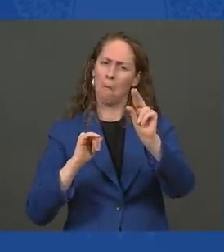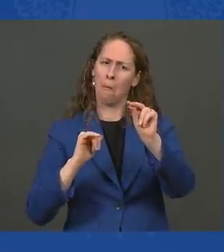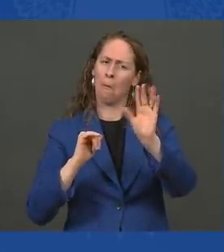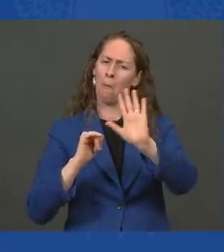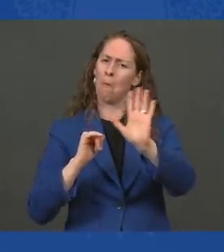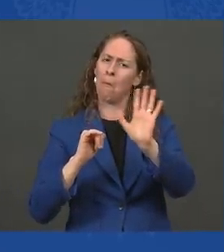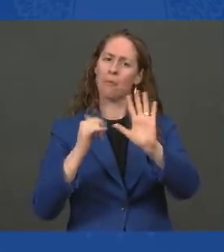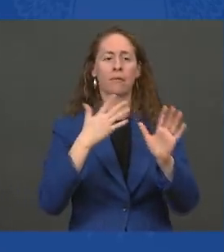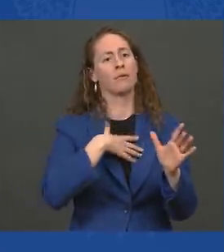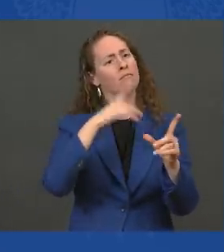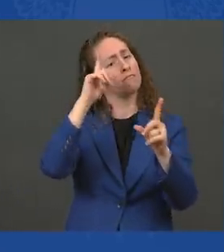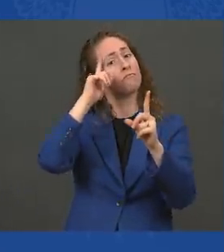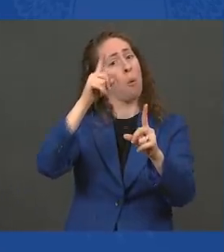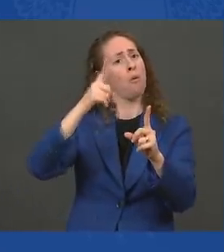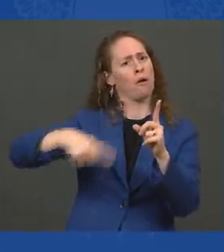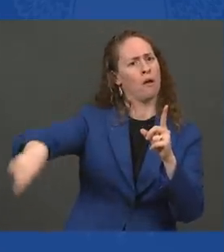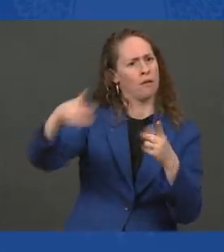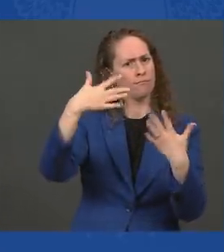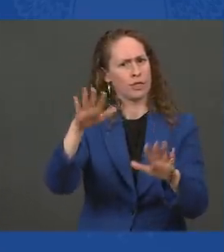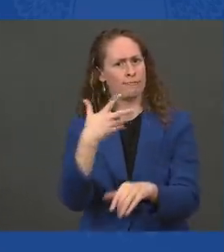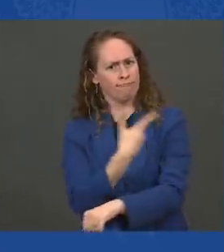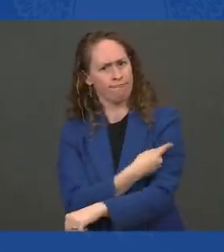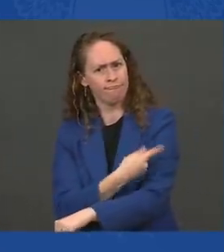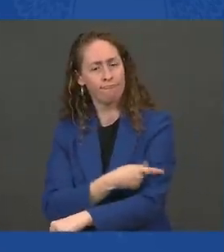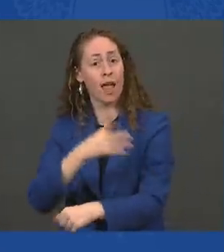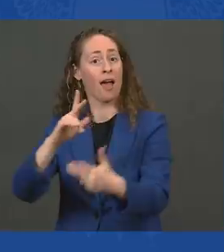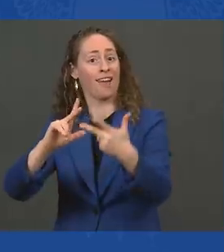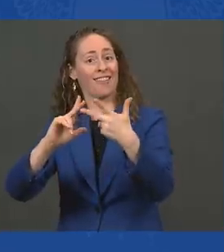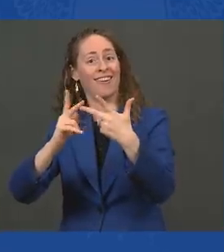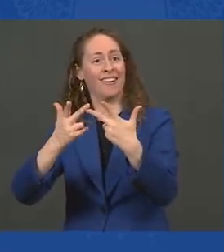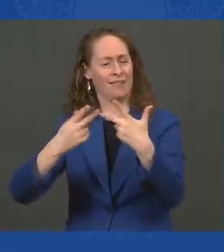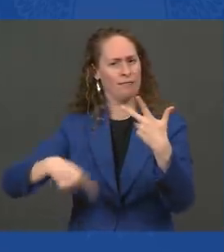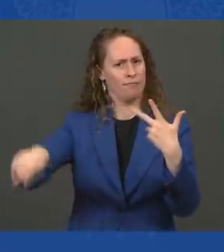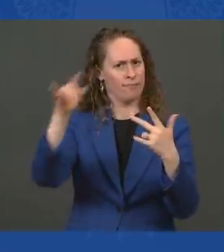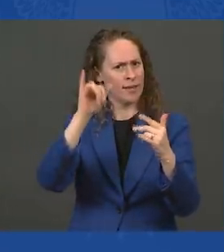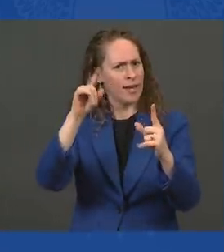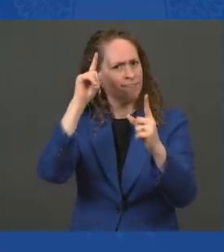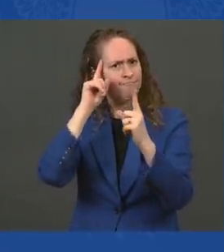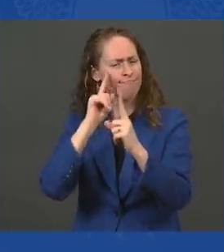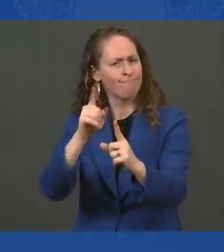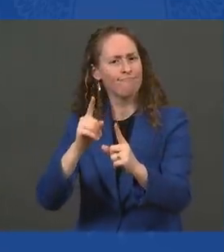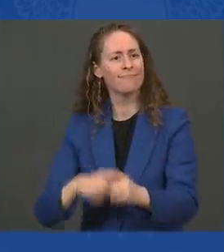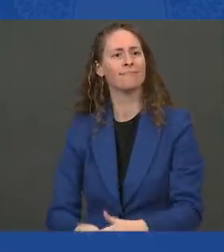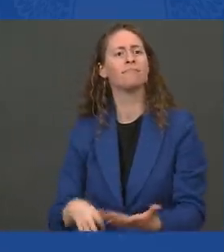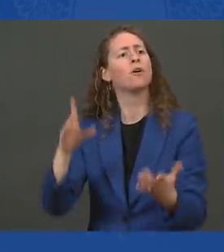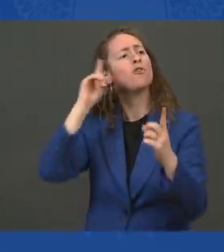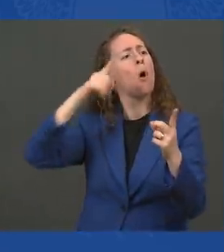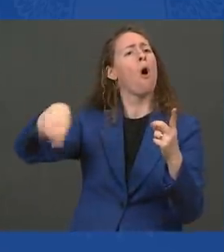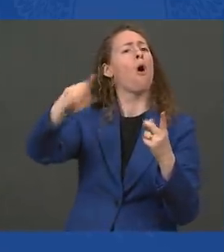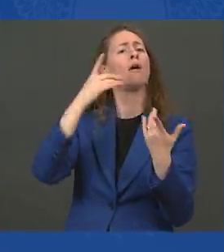who aren't protected to such a low degree that we're not seeing the spread of these viruses. Now, we -- it remains to be seen